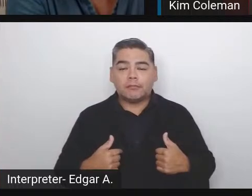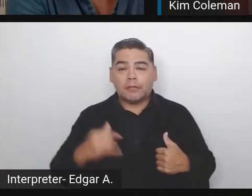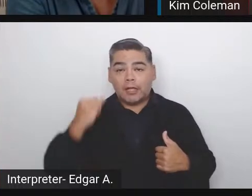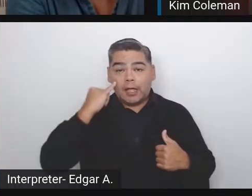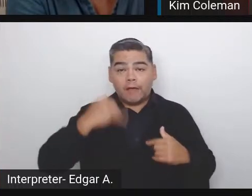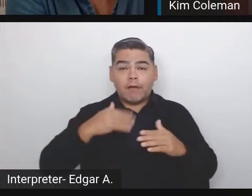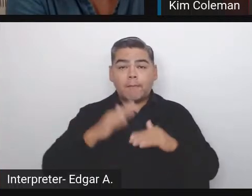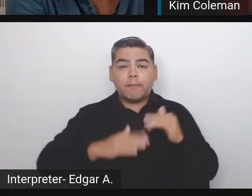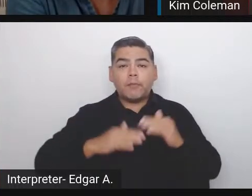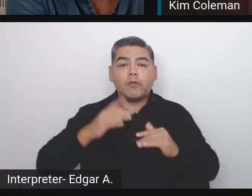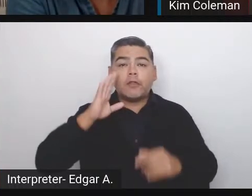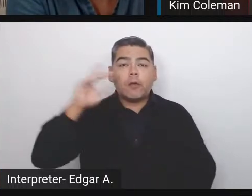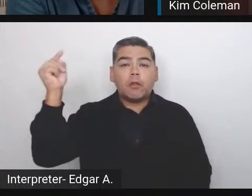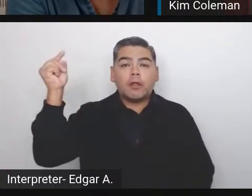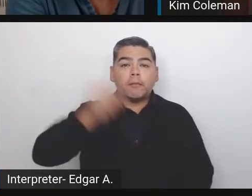I am probably one of those who say